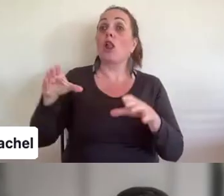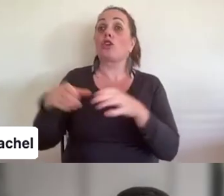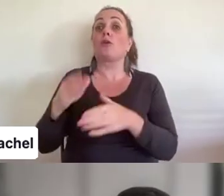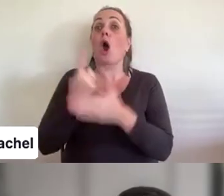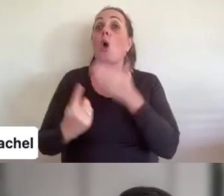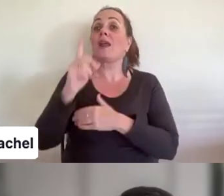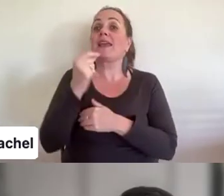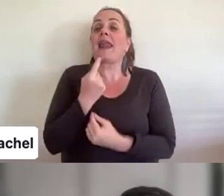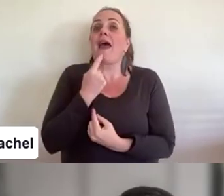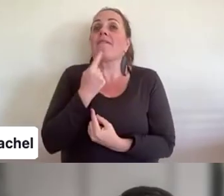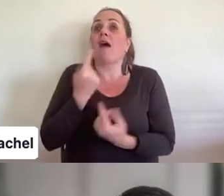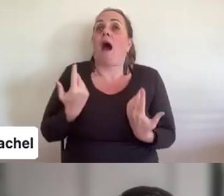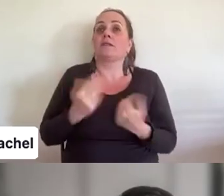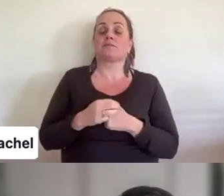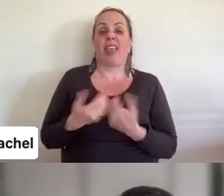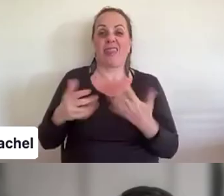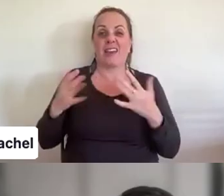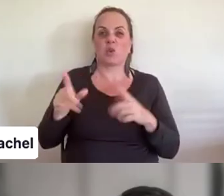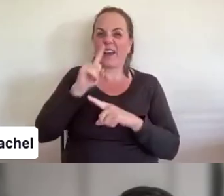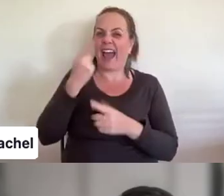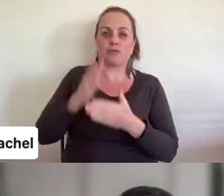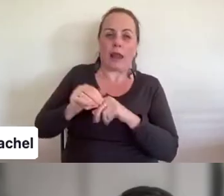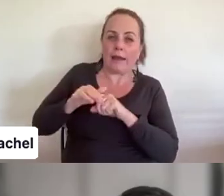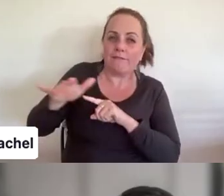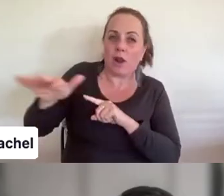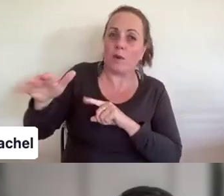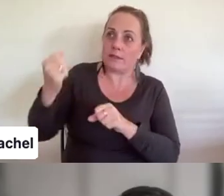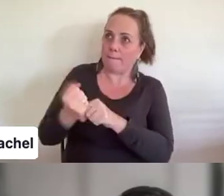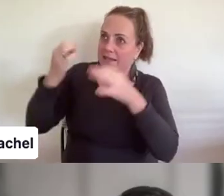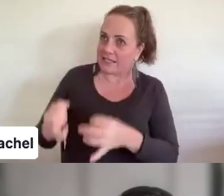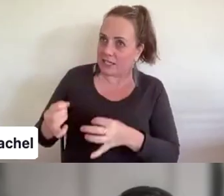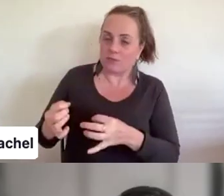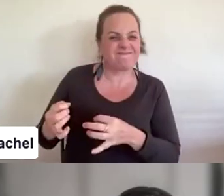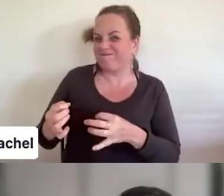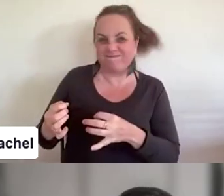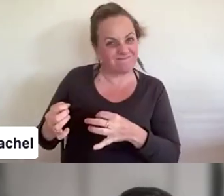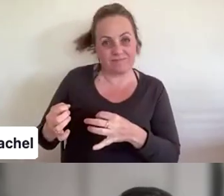never influence and actually make decisions. And that's an example of an advisory capacity.